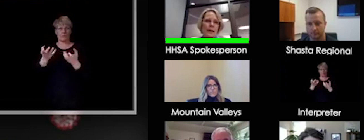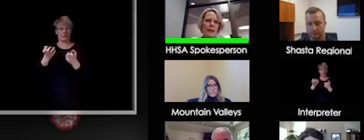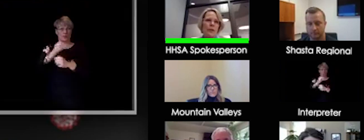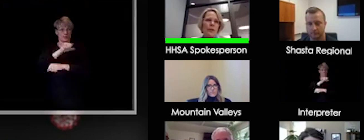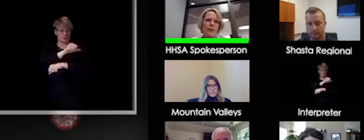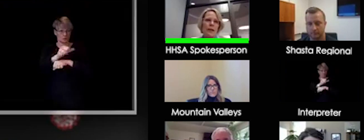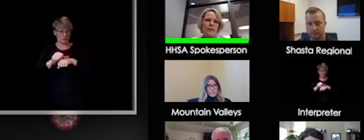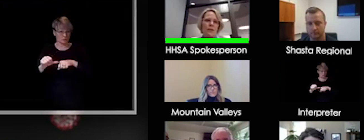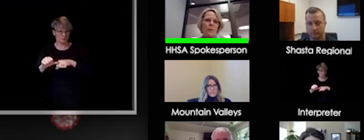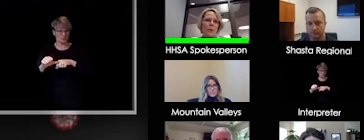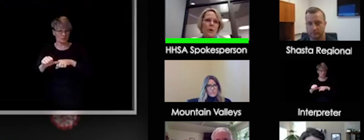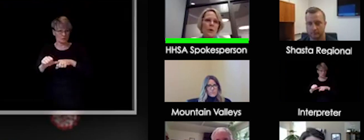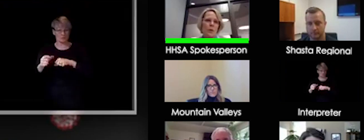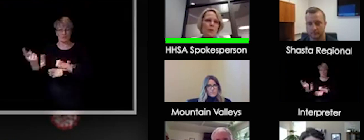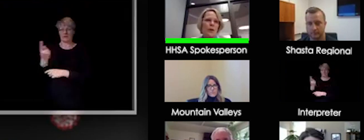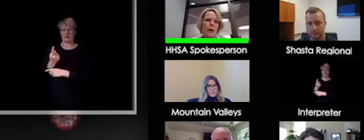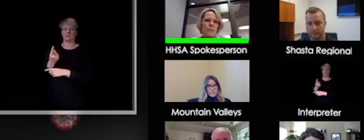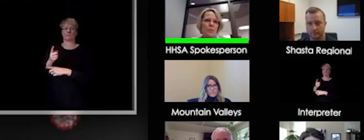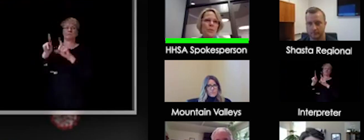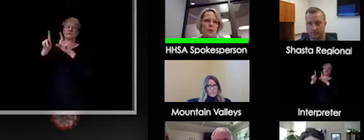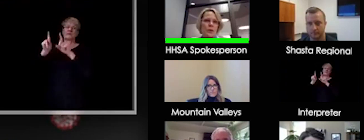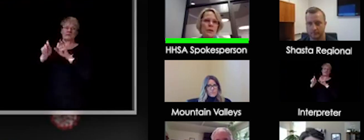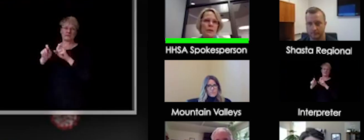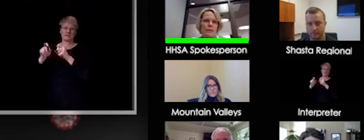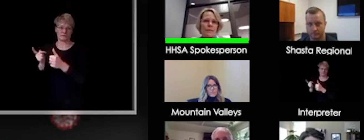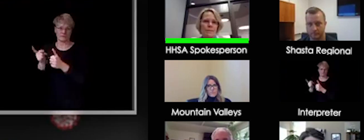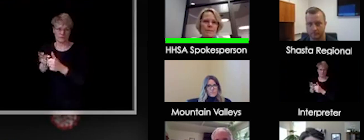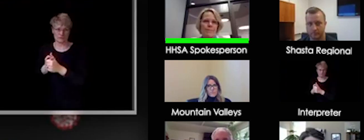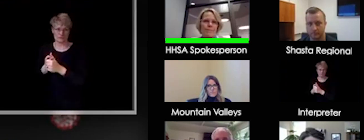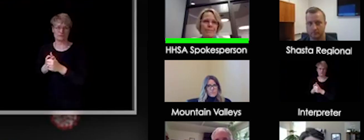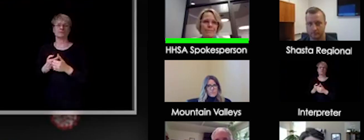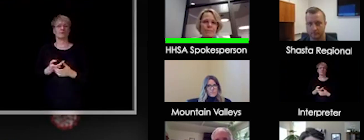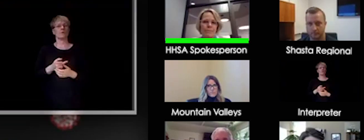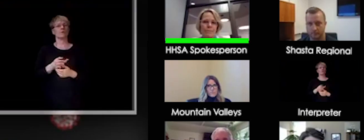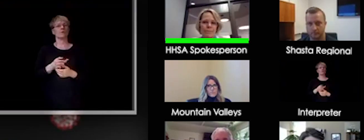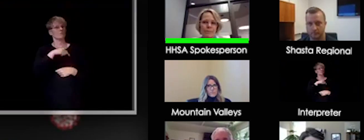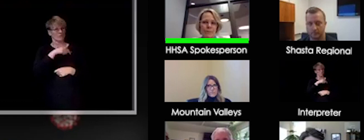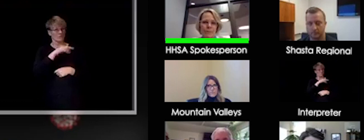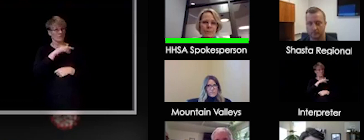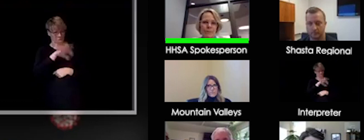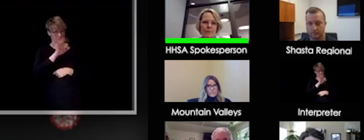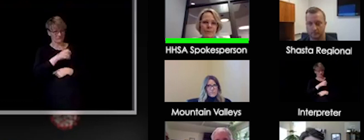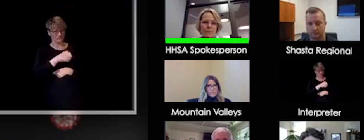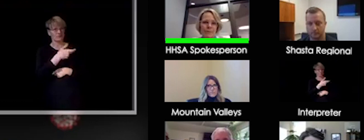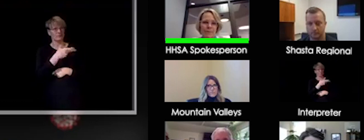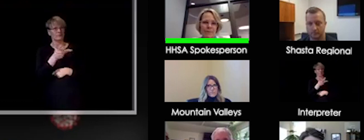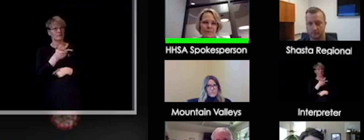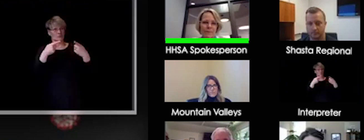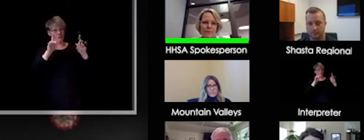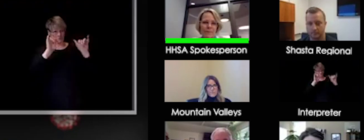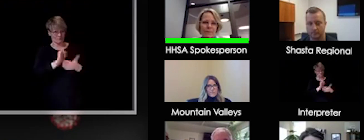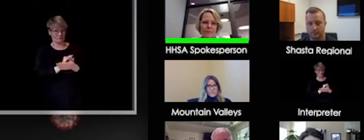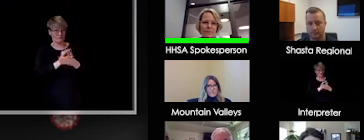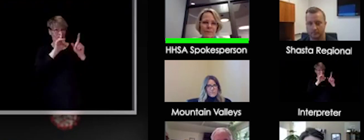And we’ve had a handful of cases from those pre-op screenings.